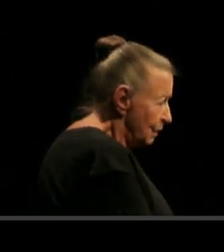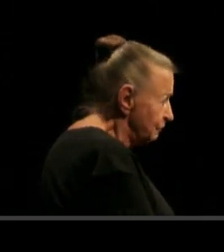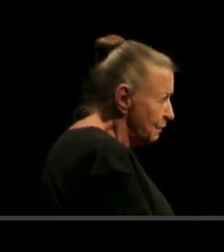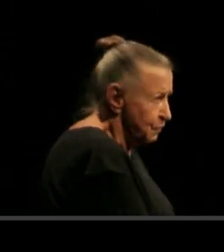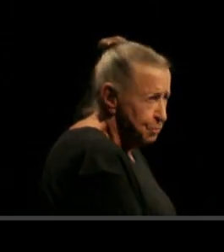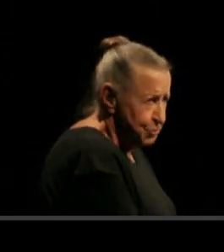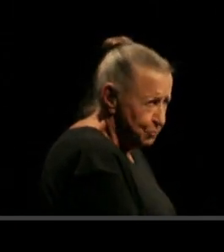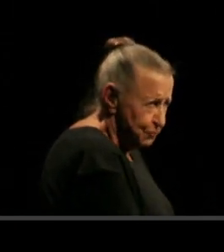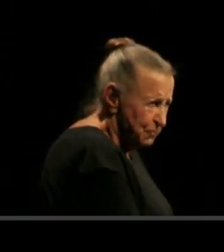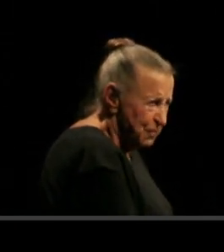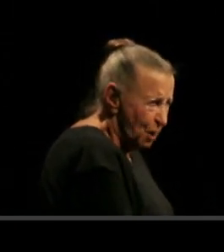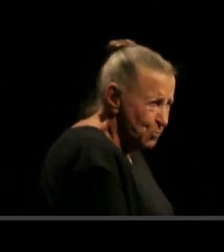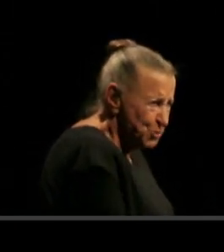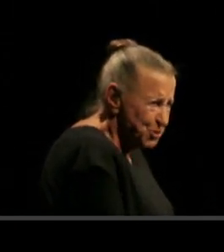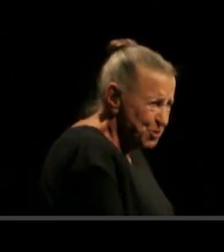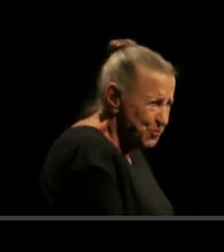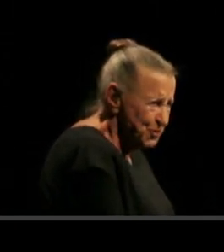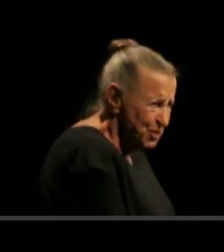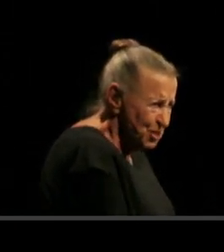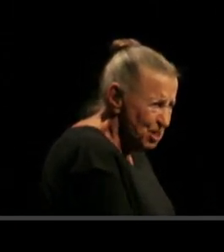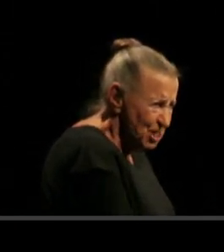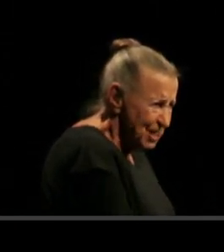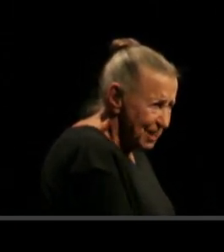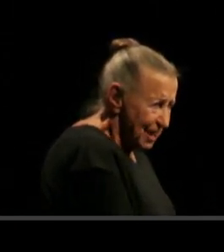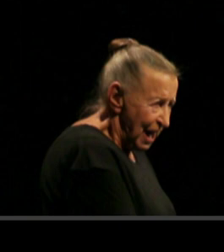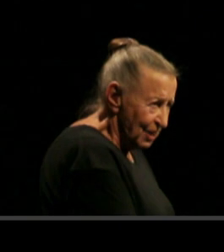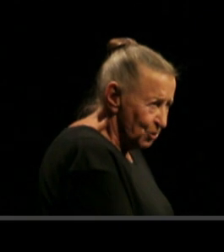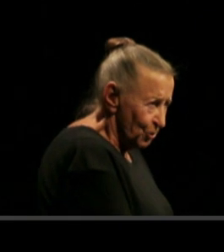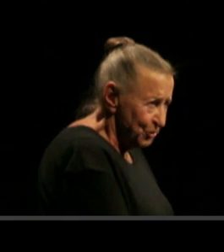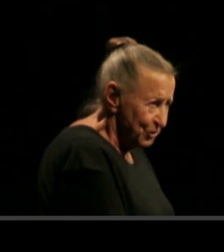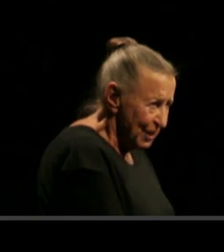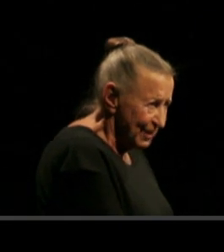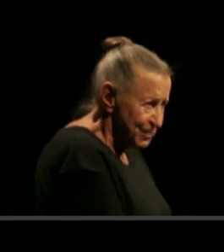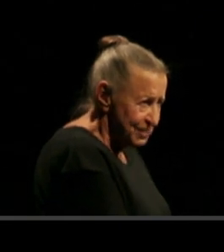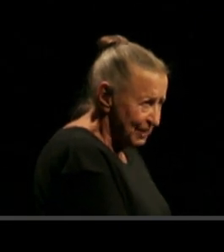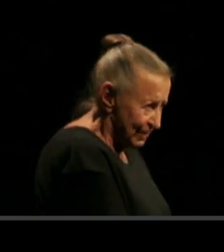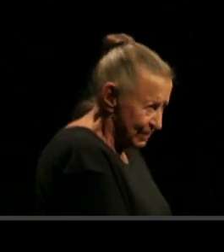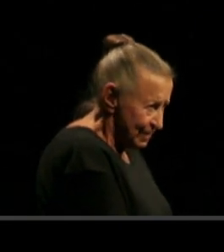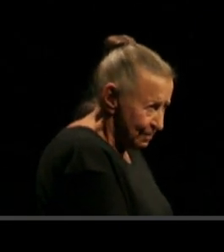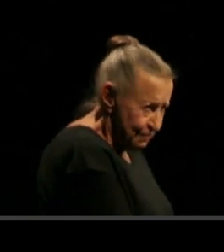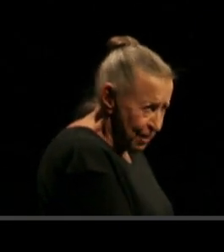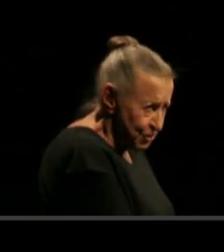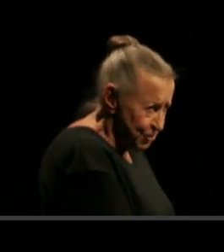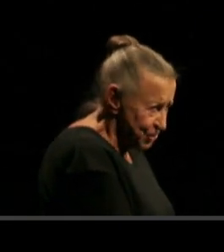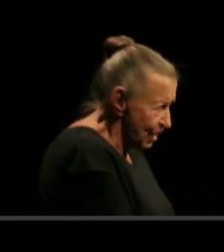A false chord, though, grates like a serpent's hiss